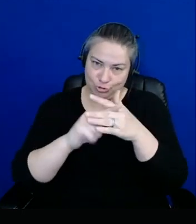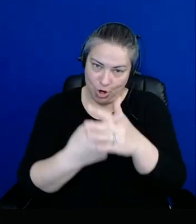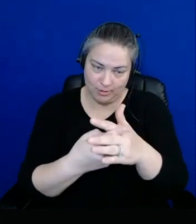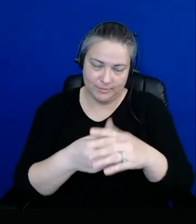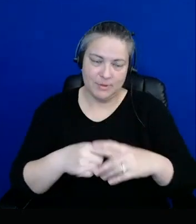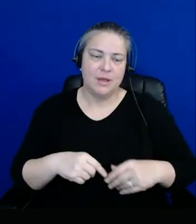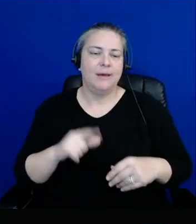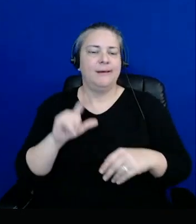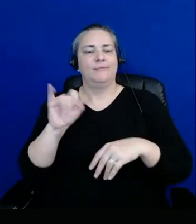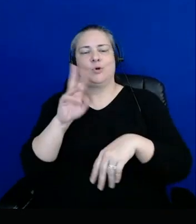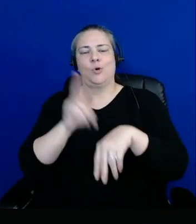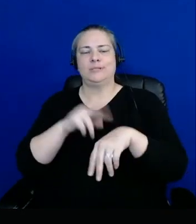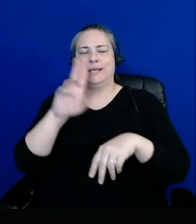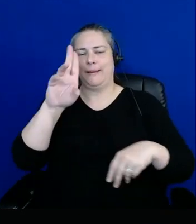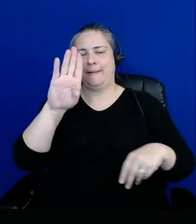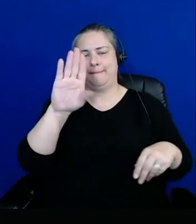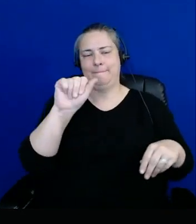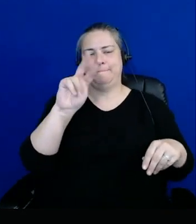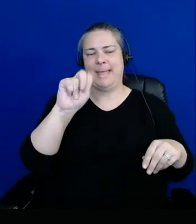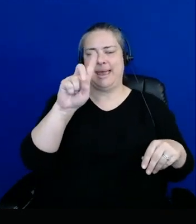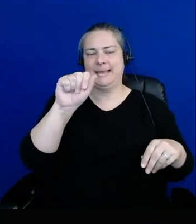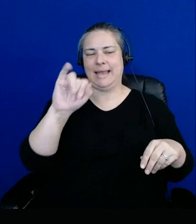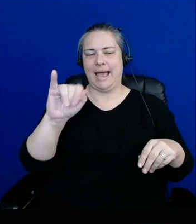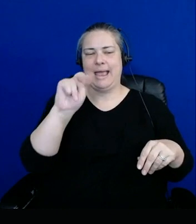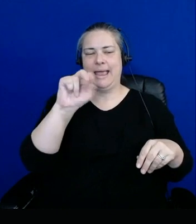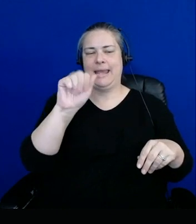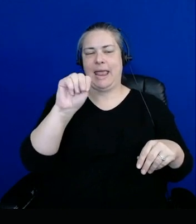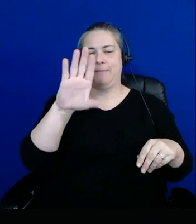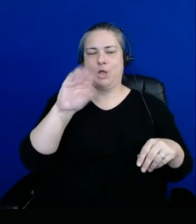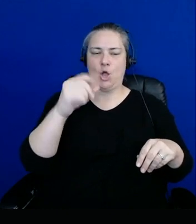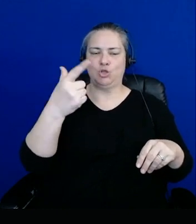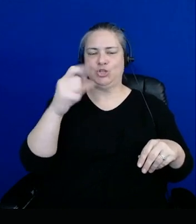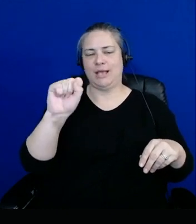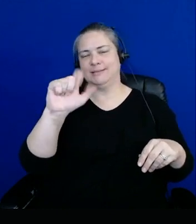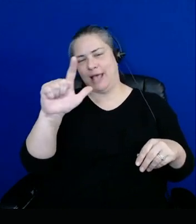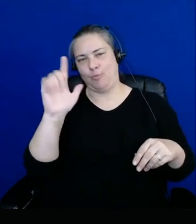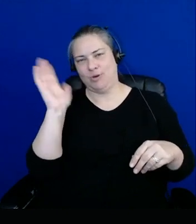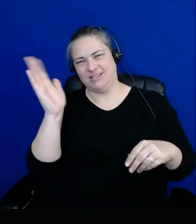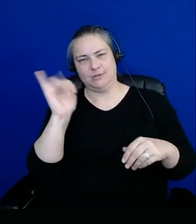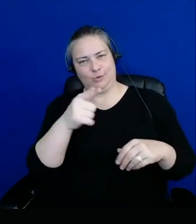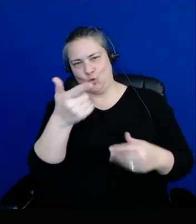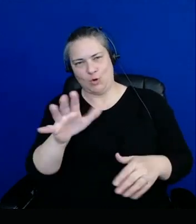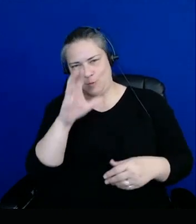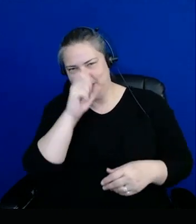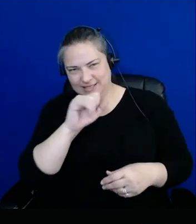started. Of course, the Bandai Namco GSL presentation is something you definitely don't want to miss, and